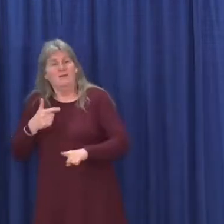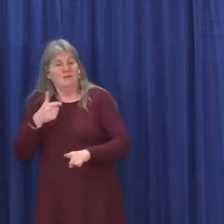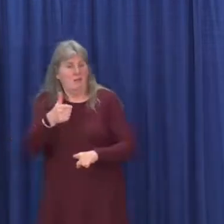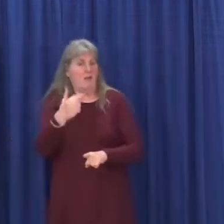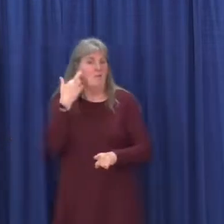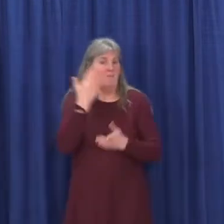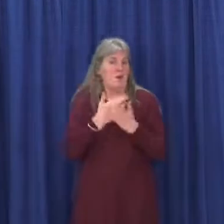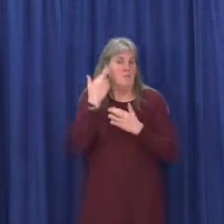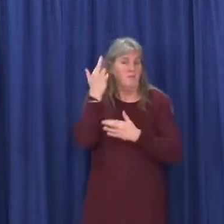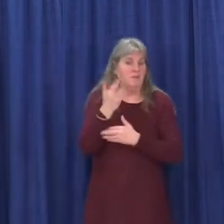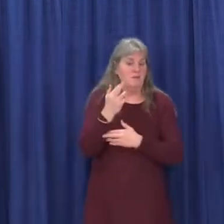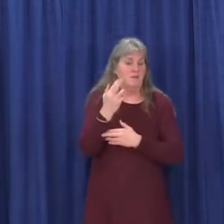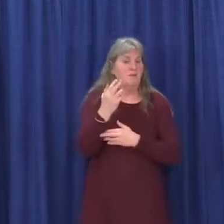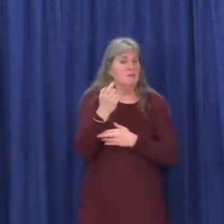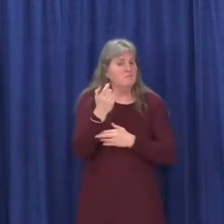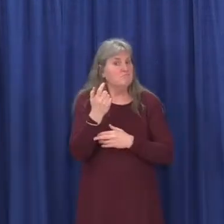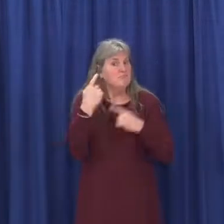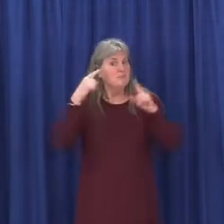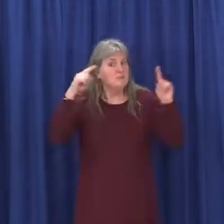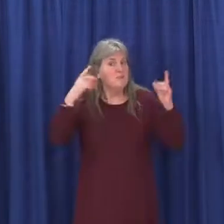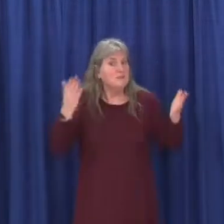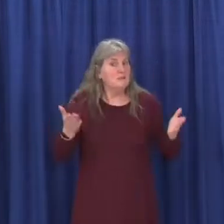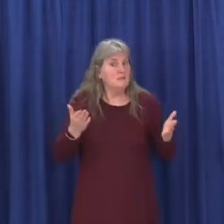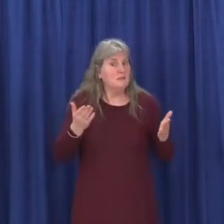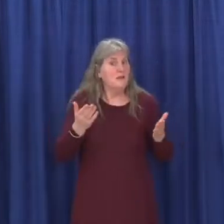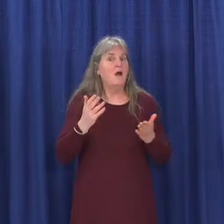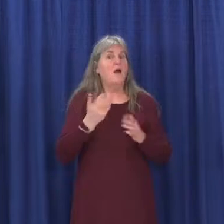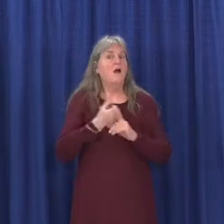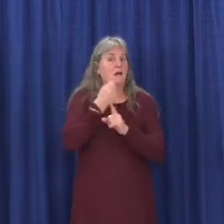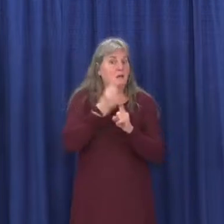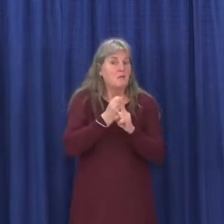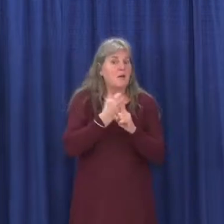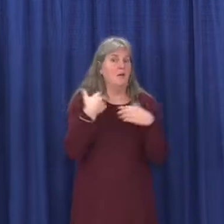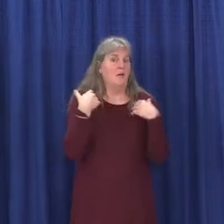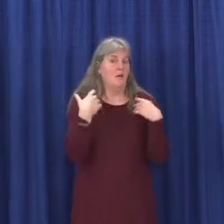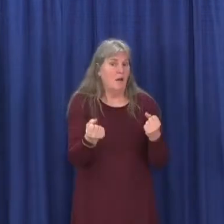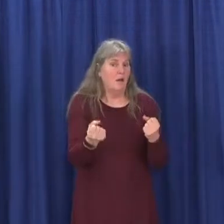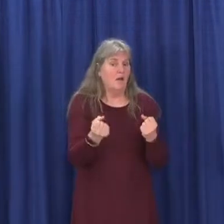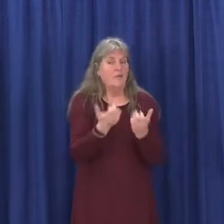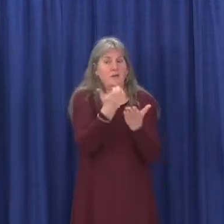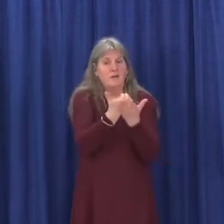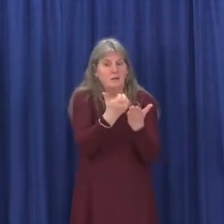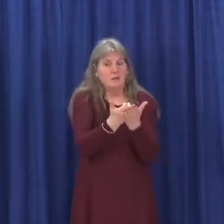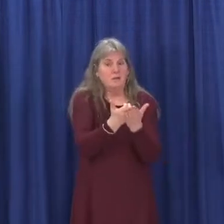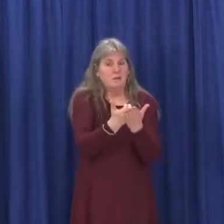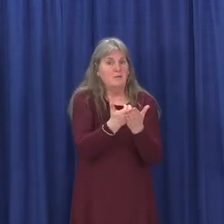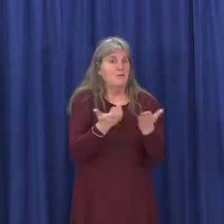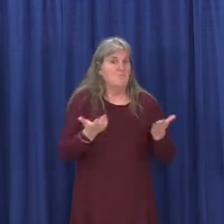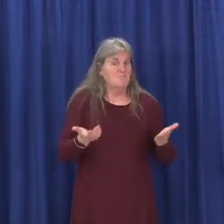in terms of the impact on our health and our economy during this pandemic. This is again,